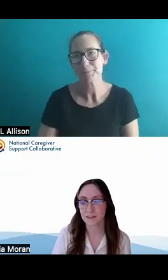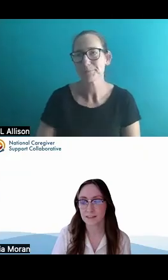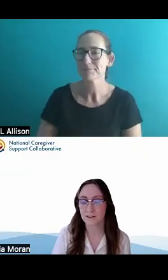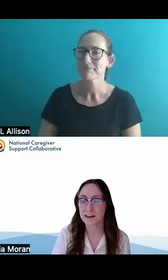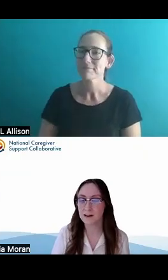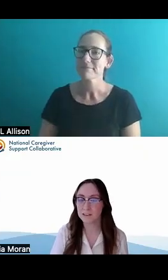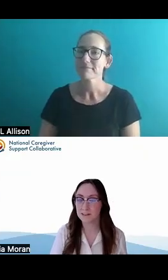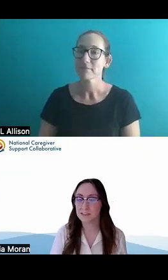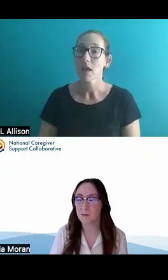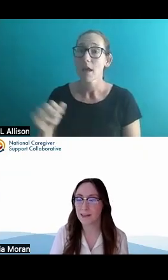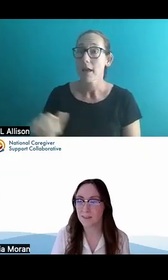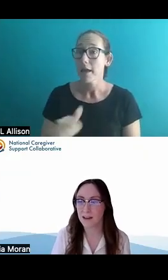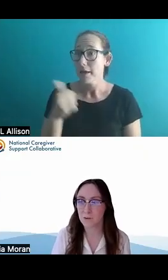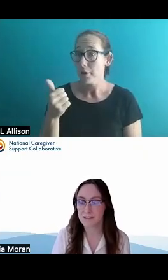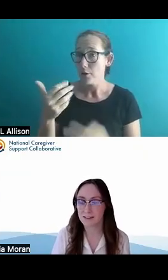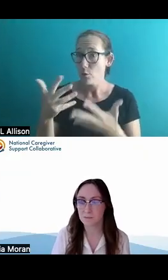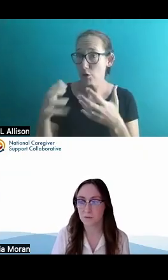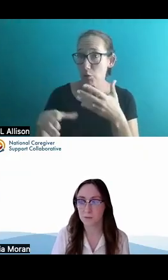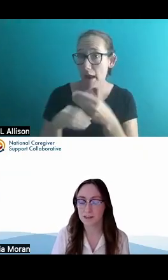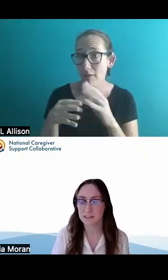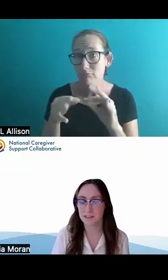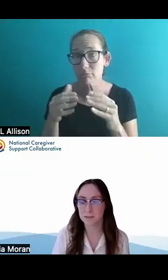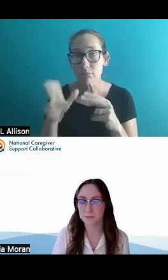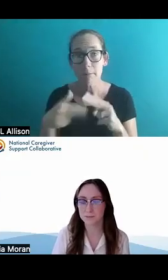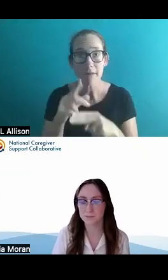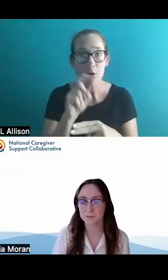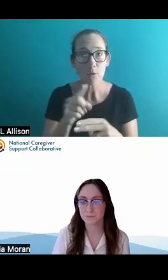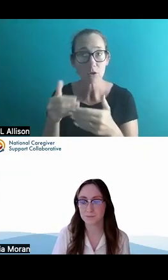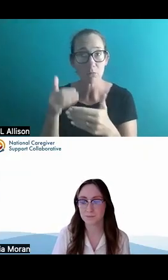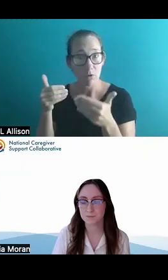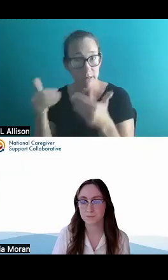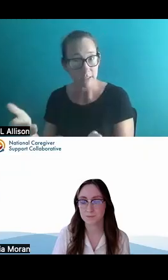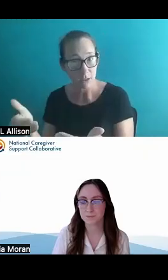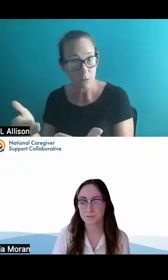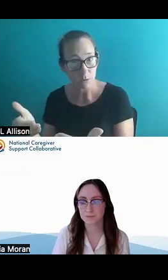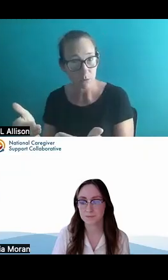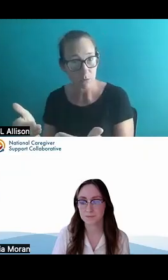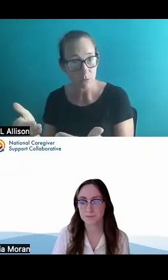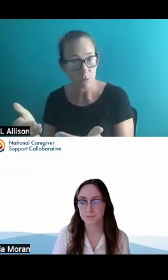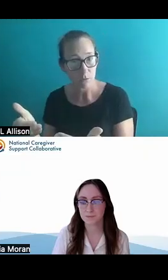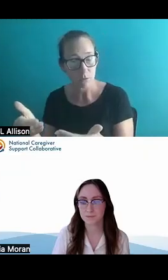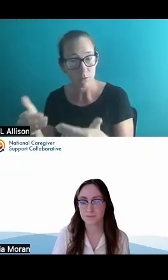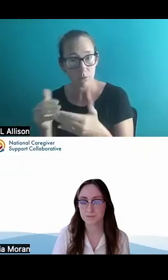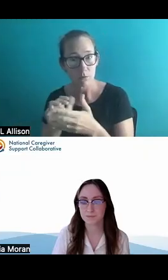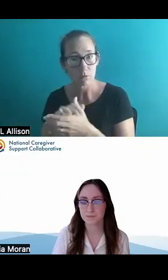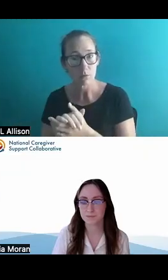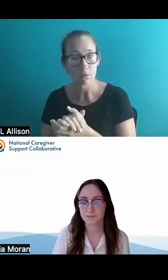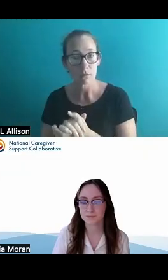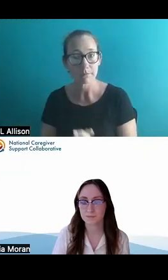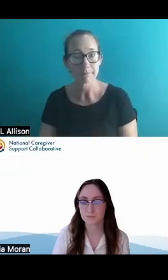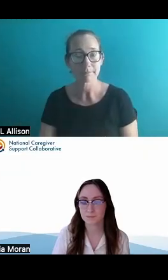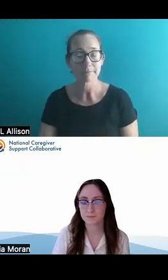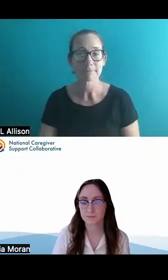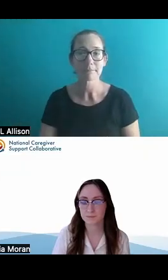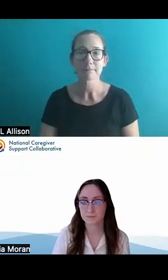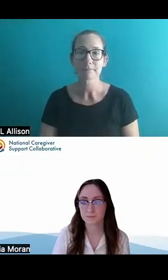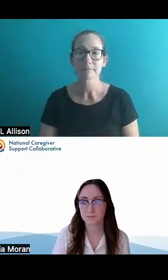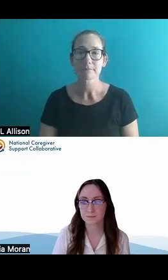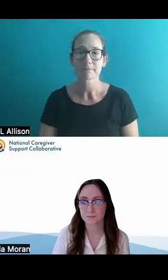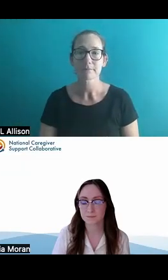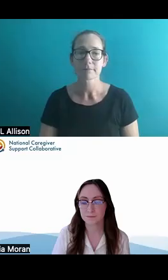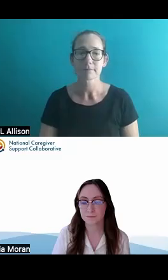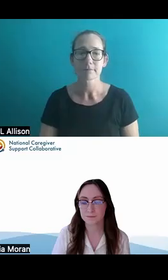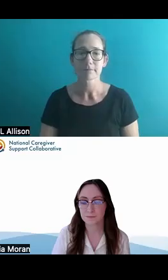Is there anyone else who'd like to weigh in on that question before we continue?